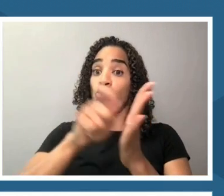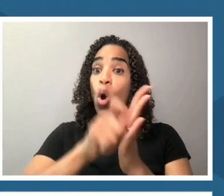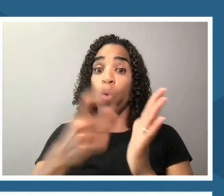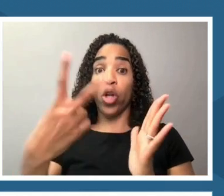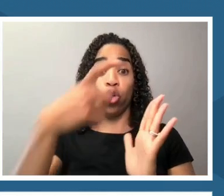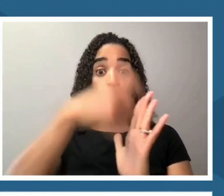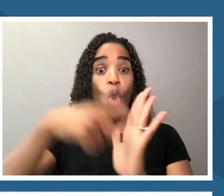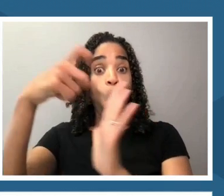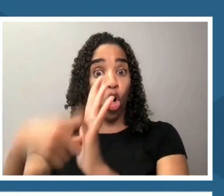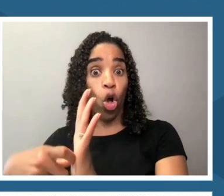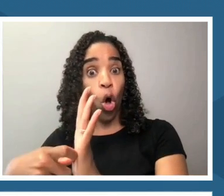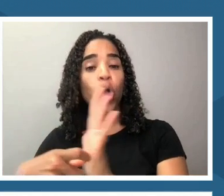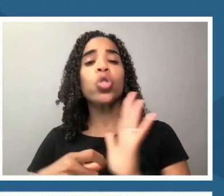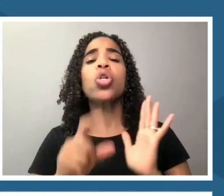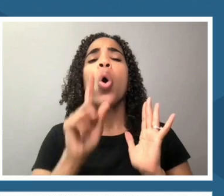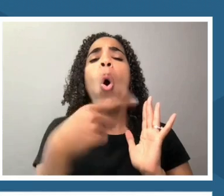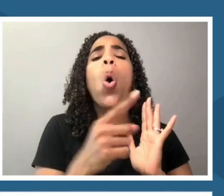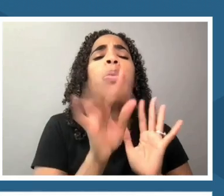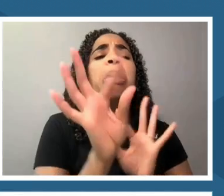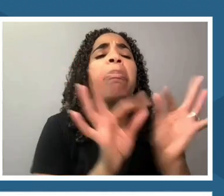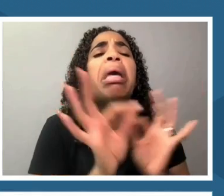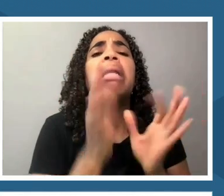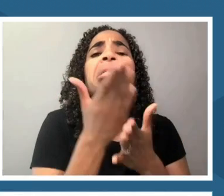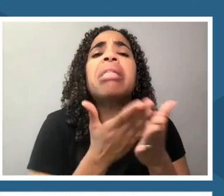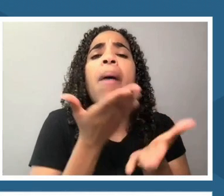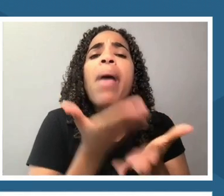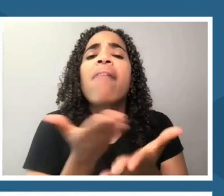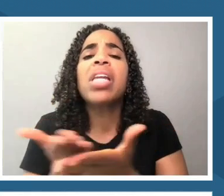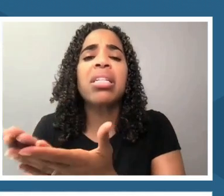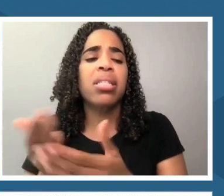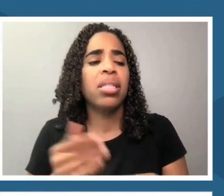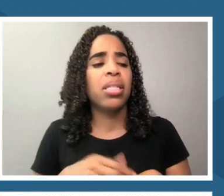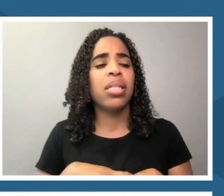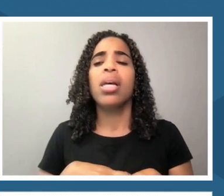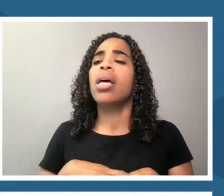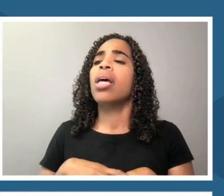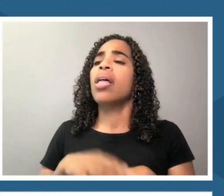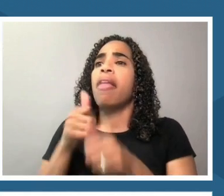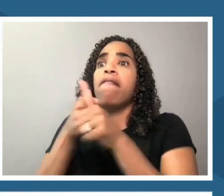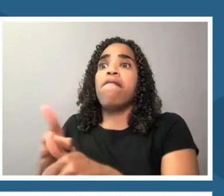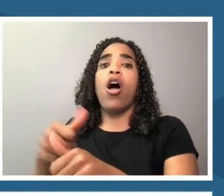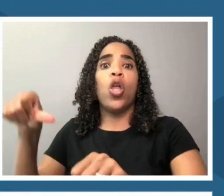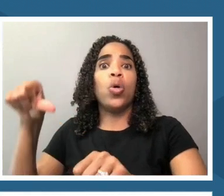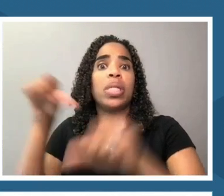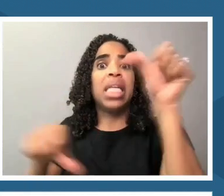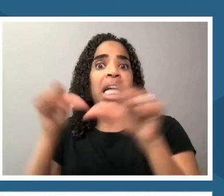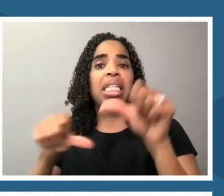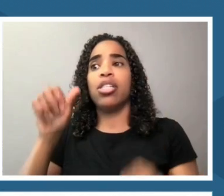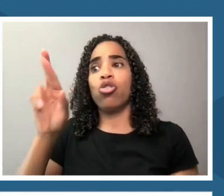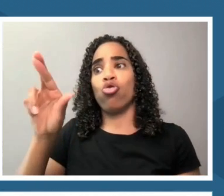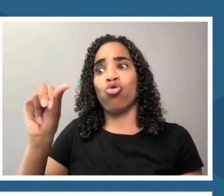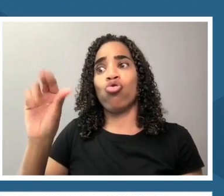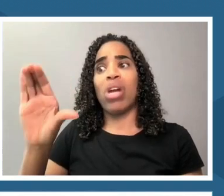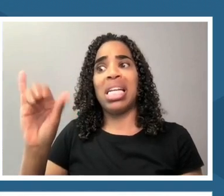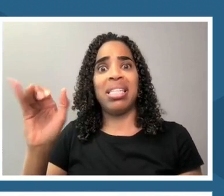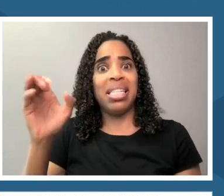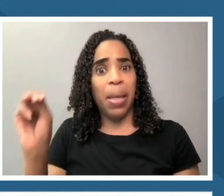selective evidence they lean into scientific racism right pseudoscience